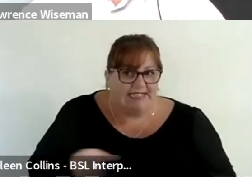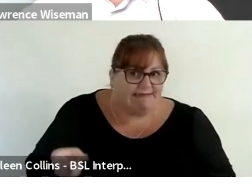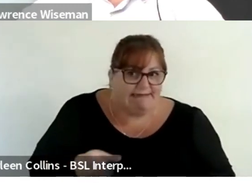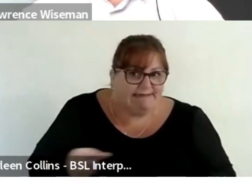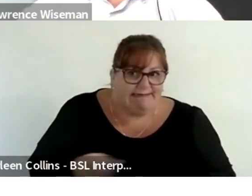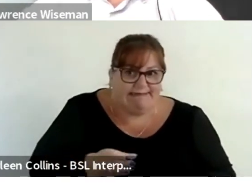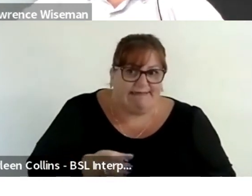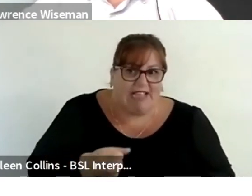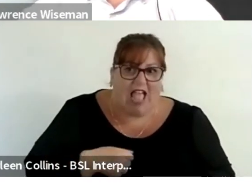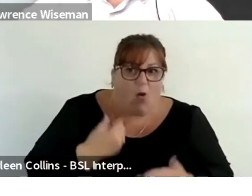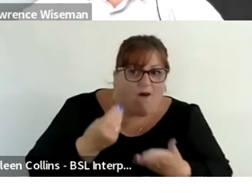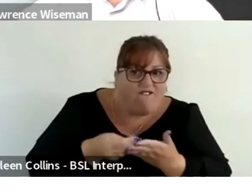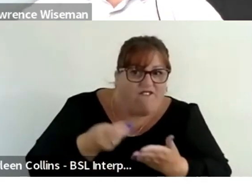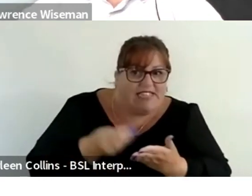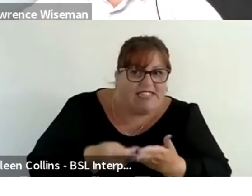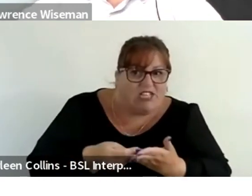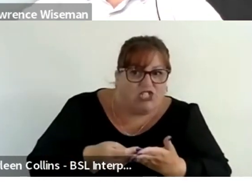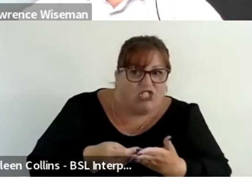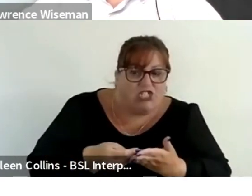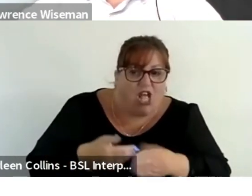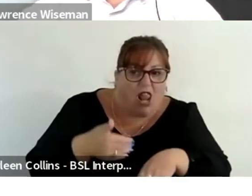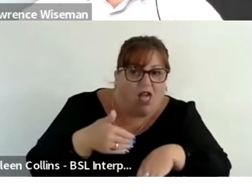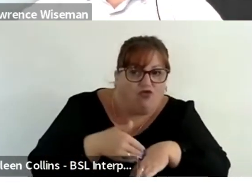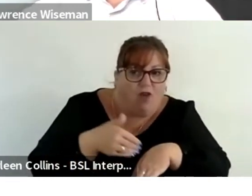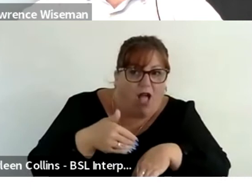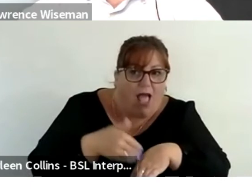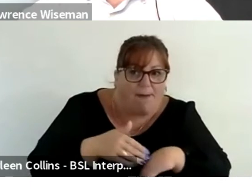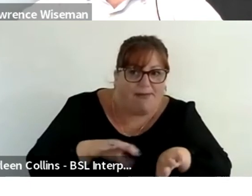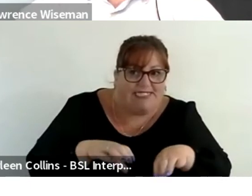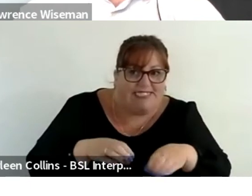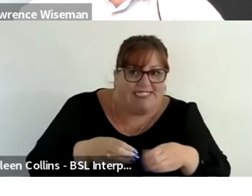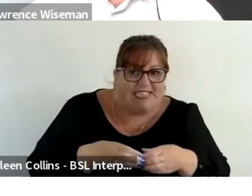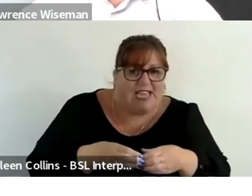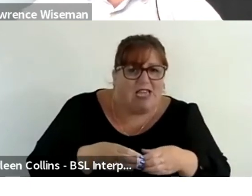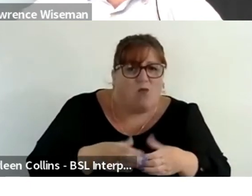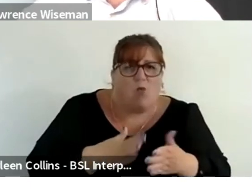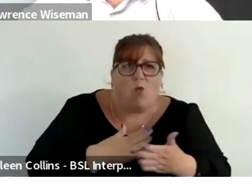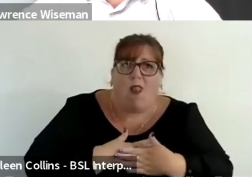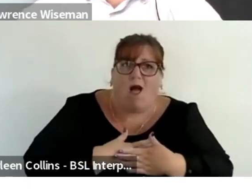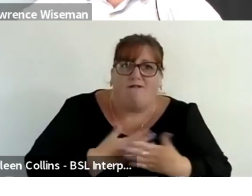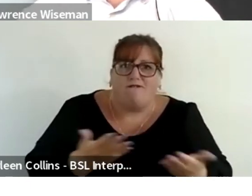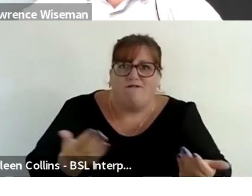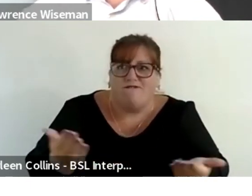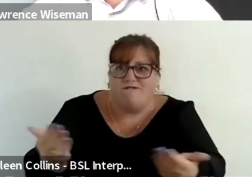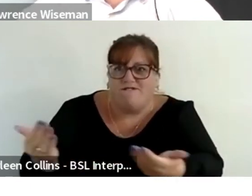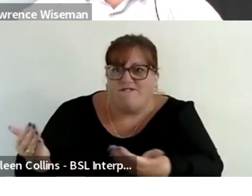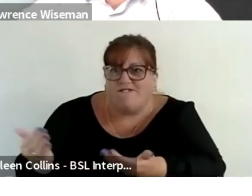We would love to have a broad range of people coming and joining us. I would really enjoy working with a broad range of people.